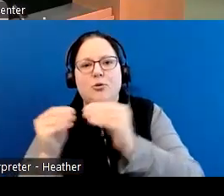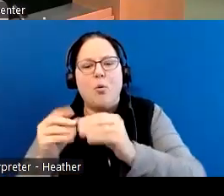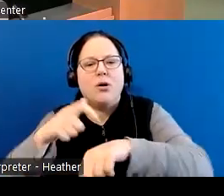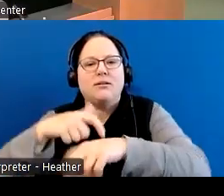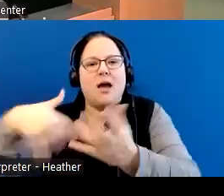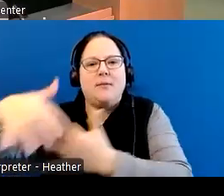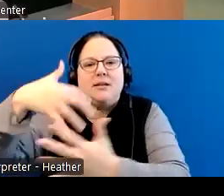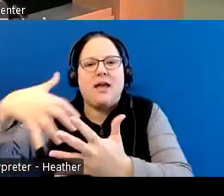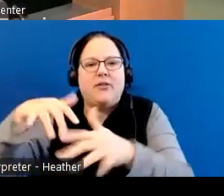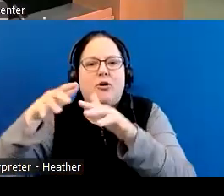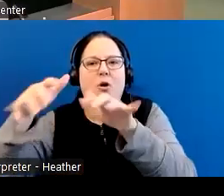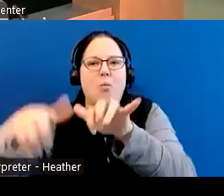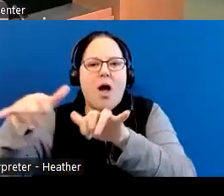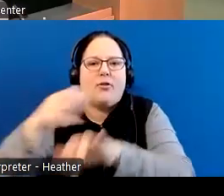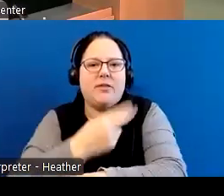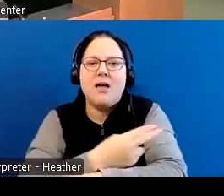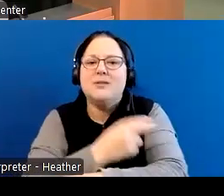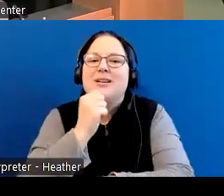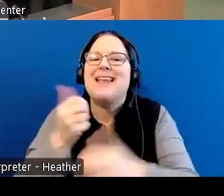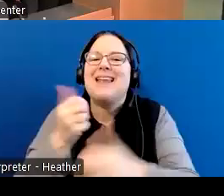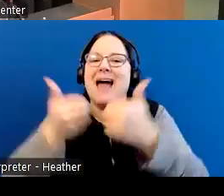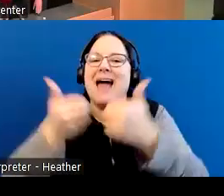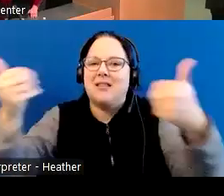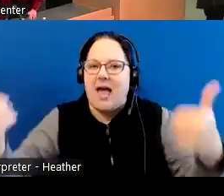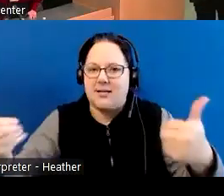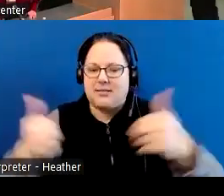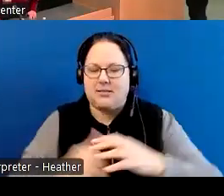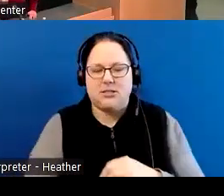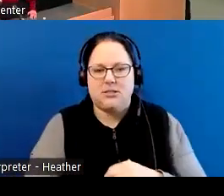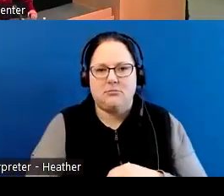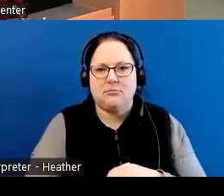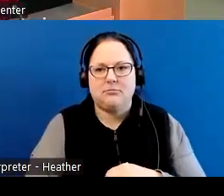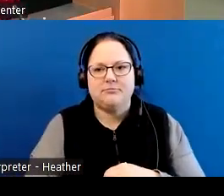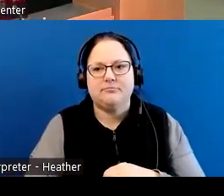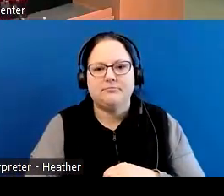the hospital, not less. So, I will turn it over to Dr. Sh. Thank you.